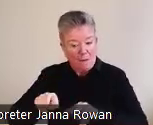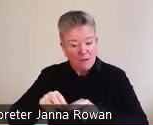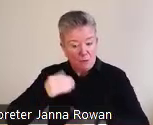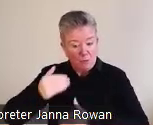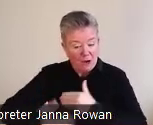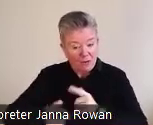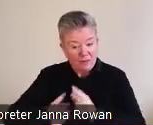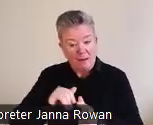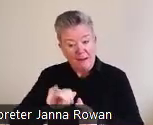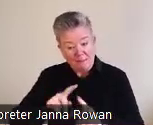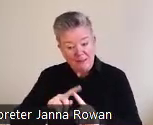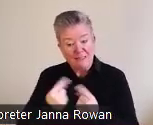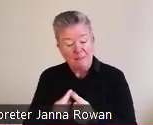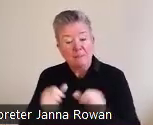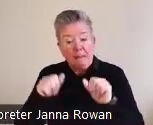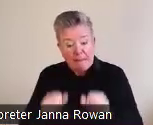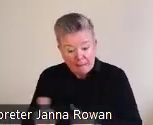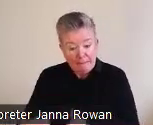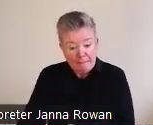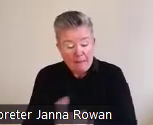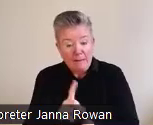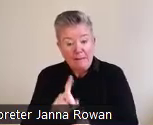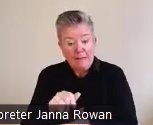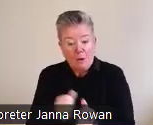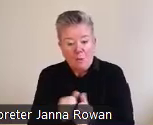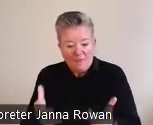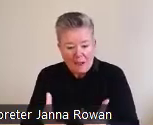IEP teams can collect data without additional consent.